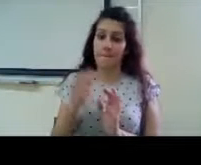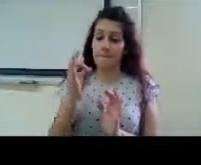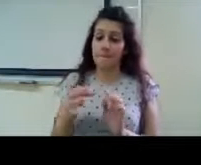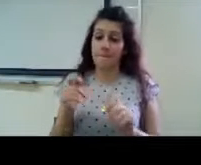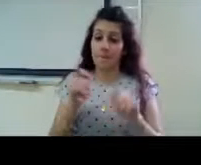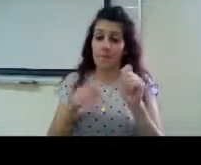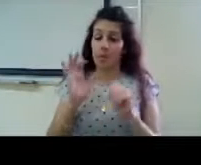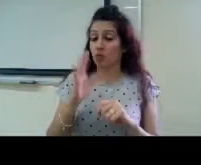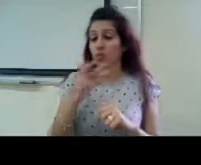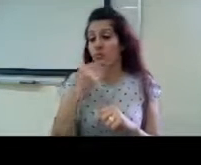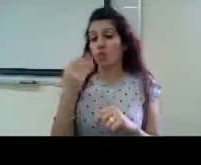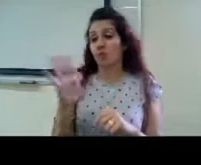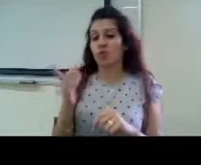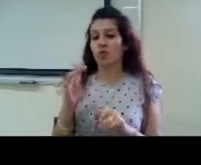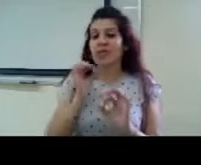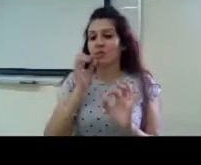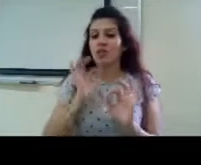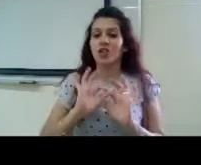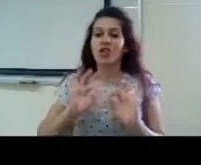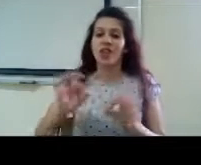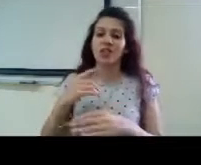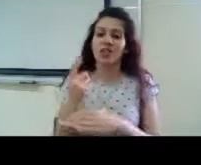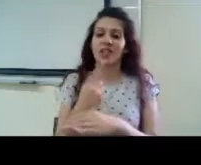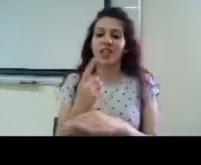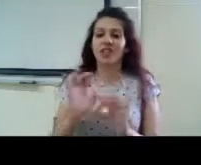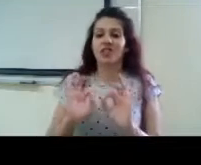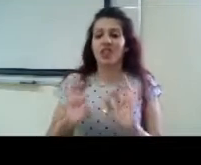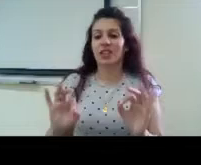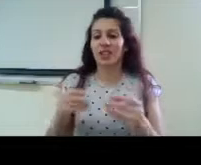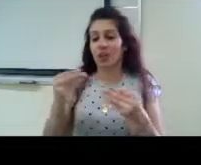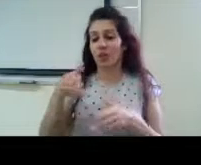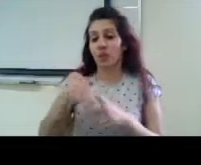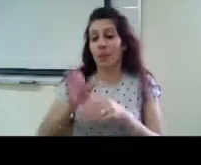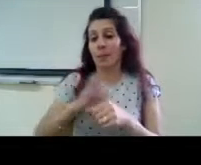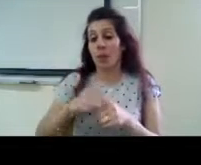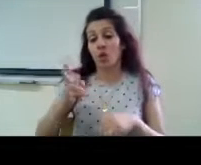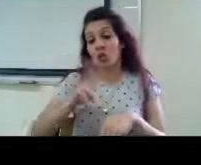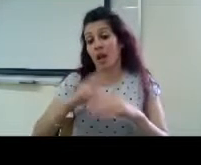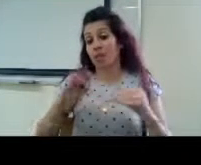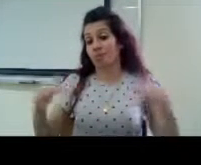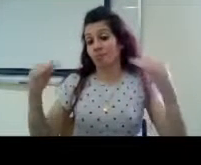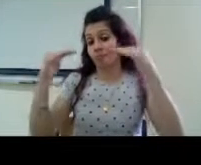learning resources that have been designed for inclusivity our learning